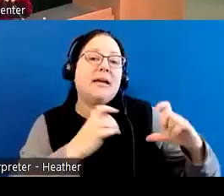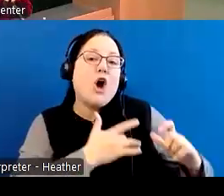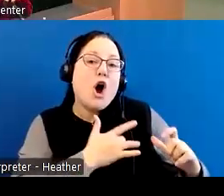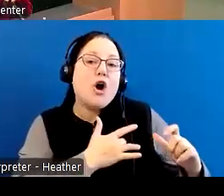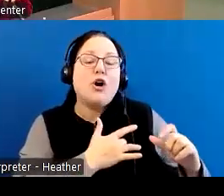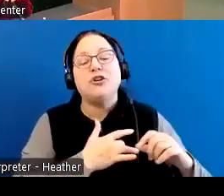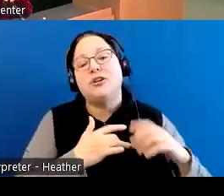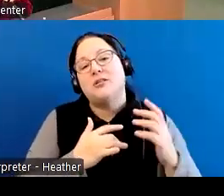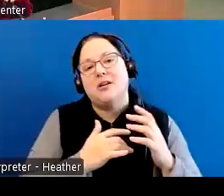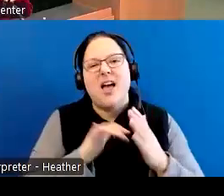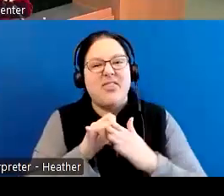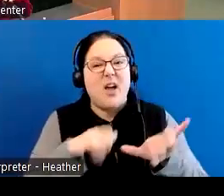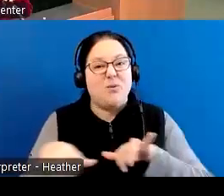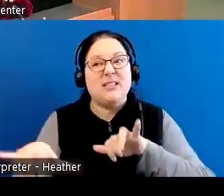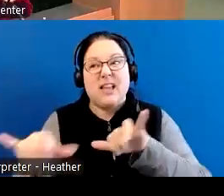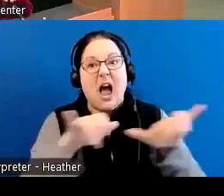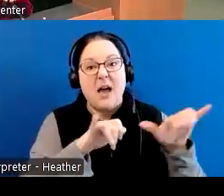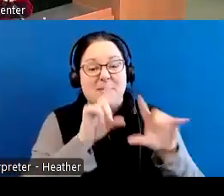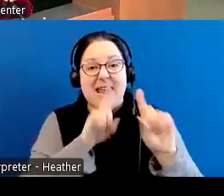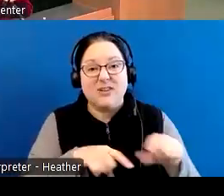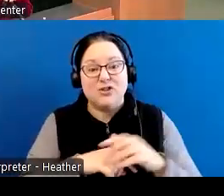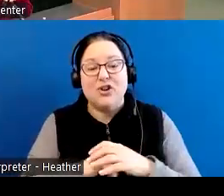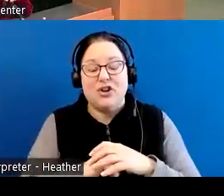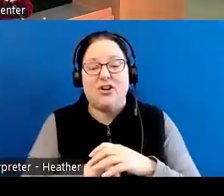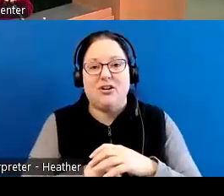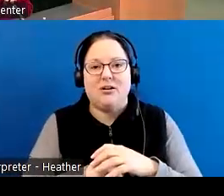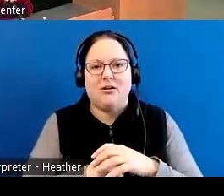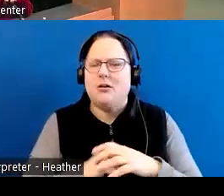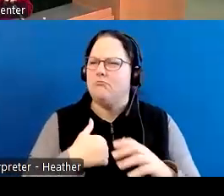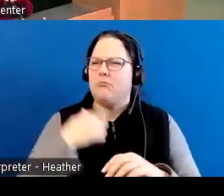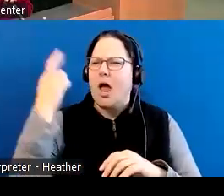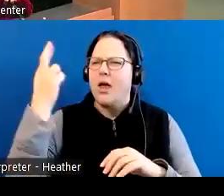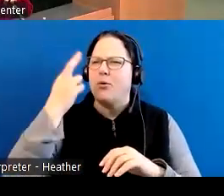like the most common answer. And so we realize that that's a, you know, something that we can